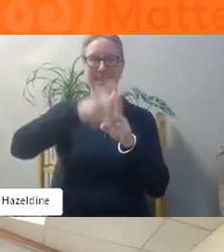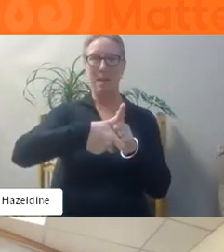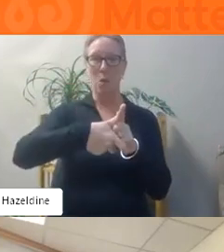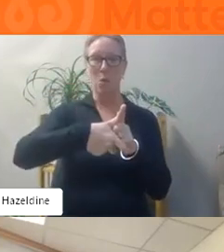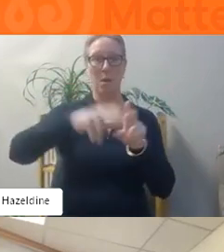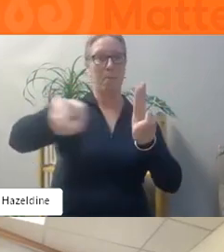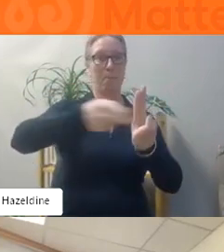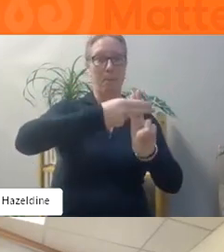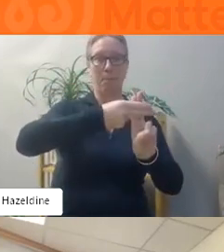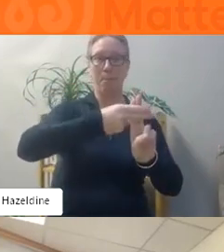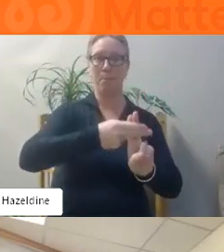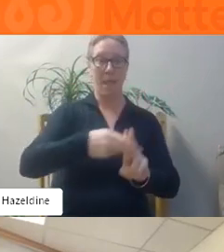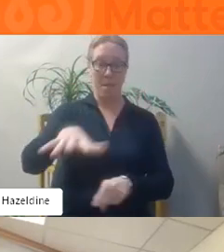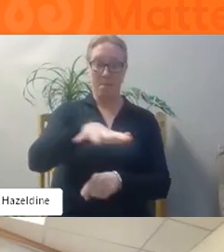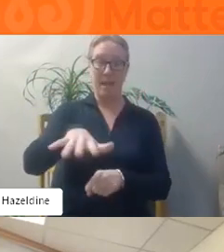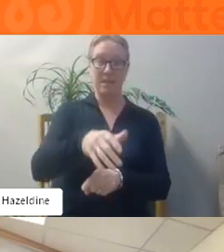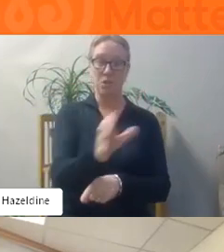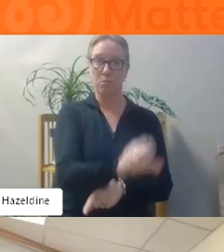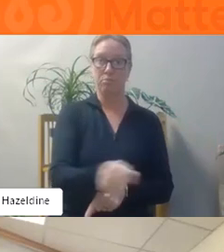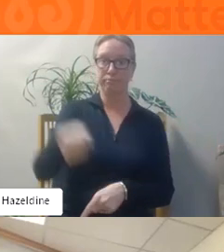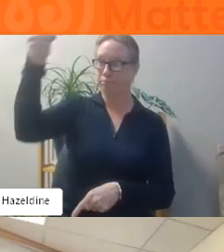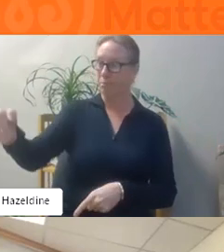places to put people with disabilities to get them out of the way because